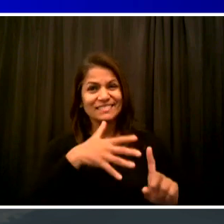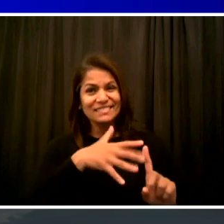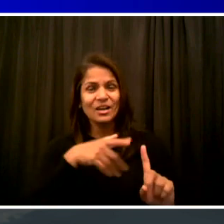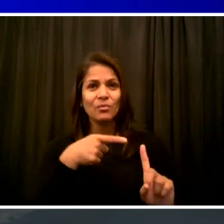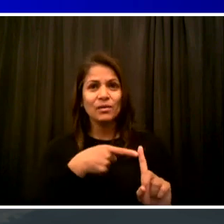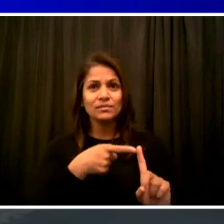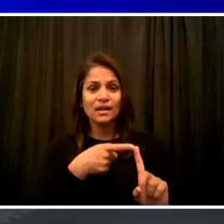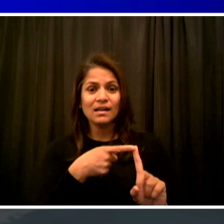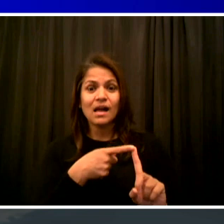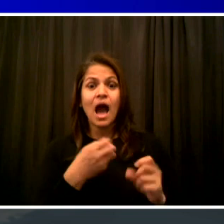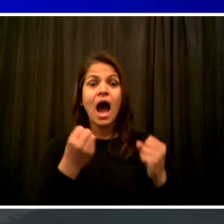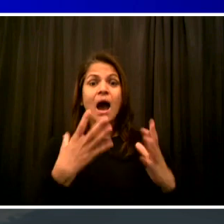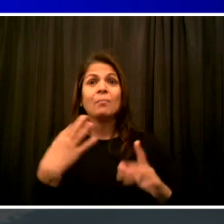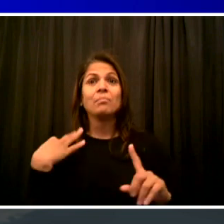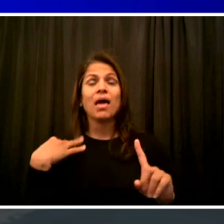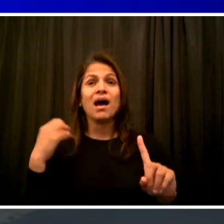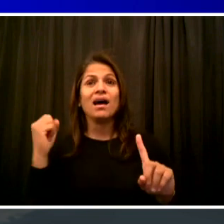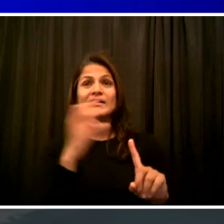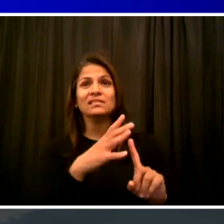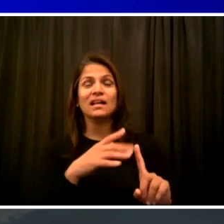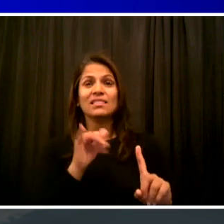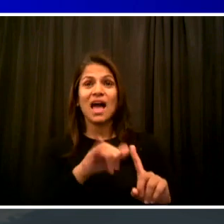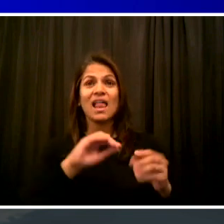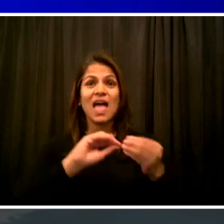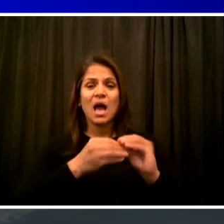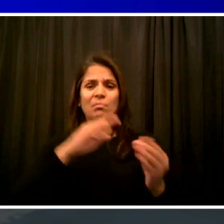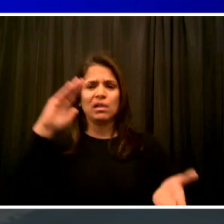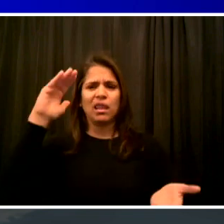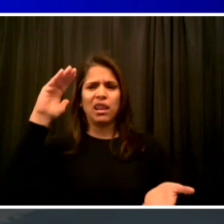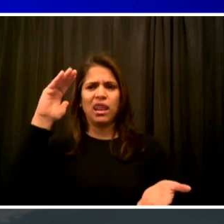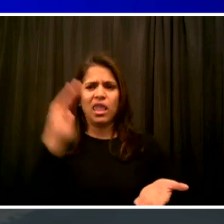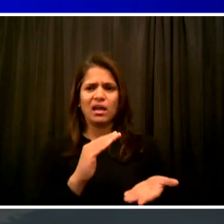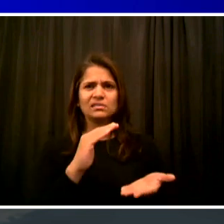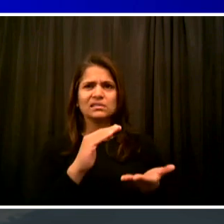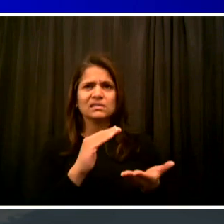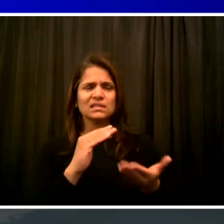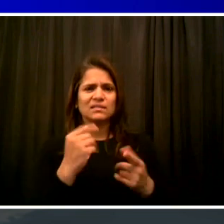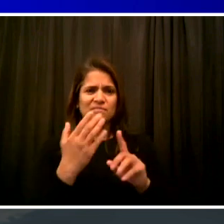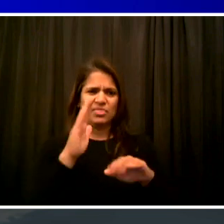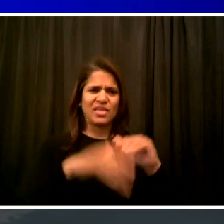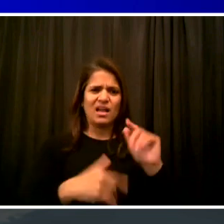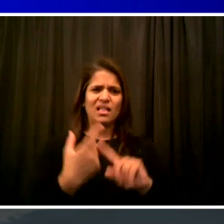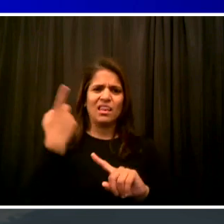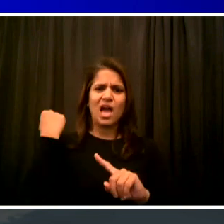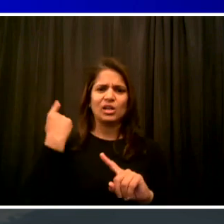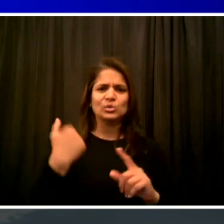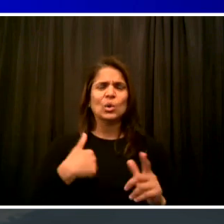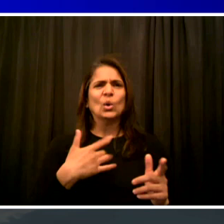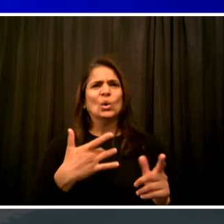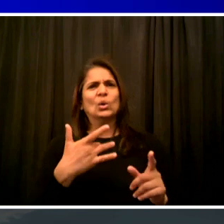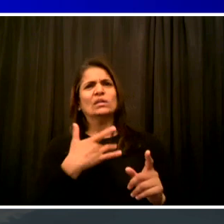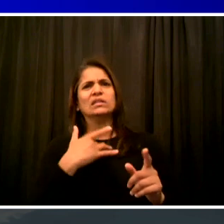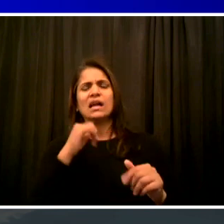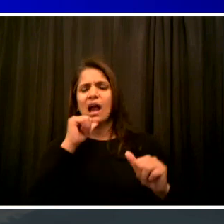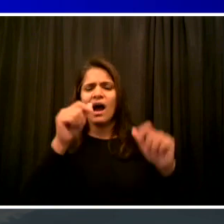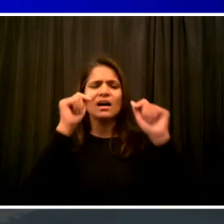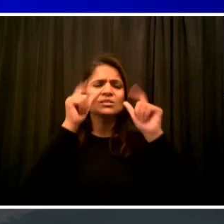THOUGH, IT'S THE NUMBER OF PLAPICIOATNSW ERE LOWER THIS YEAR THAN IN RECENT YEARS. AND THAT IS NOT